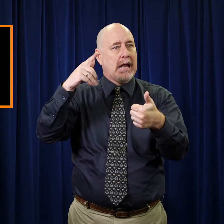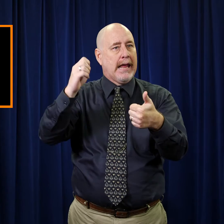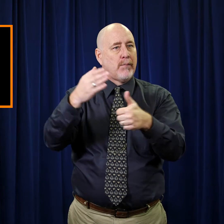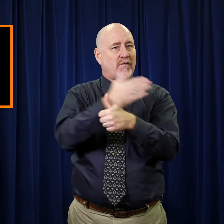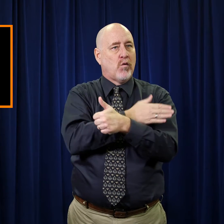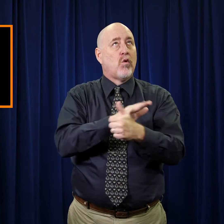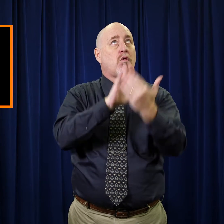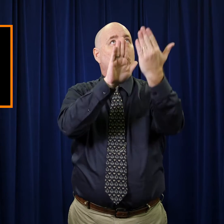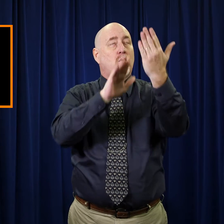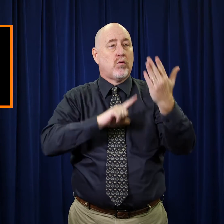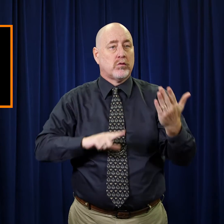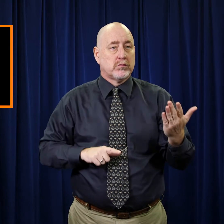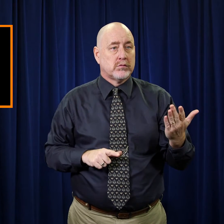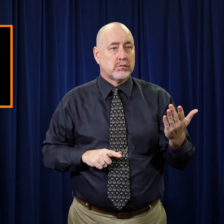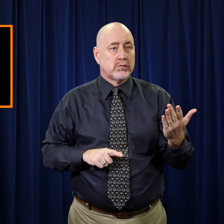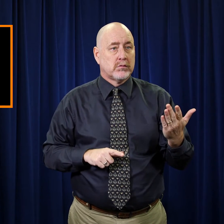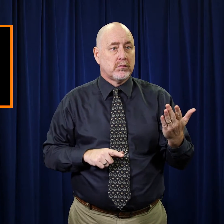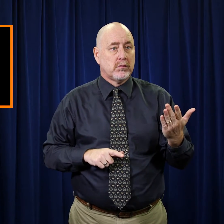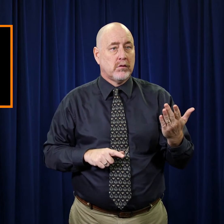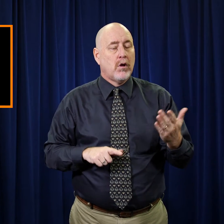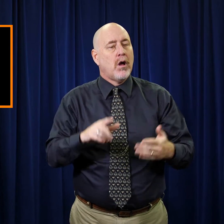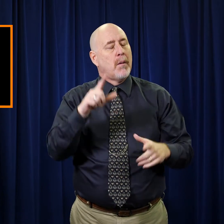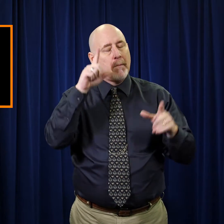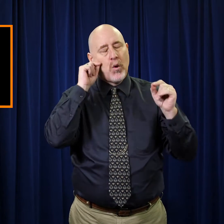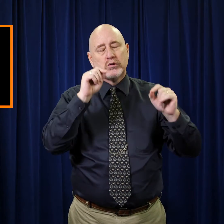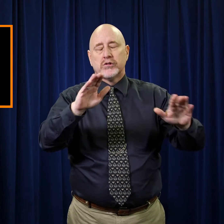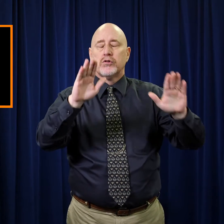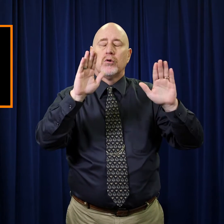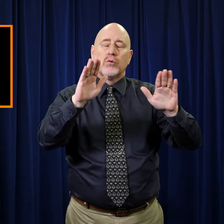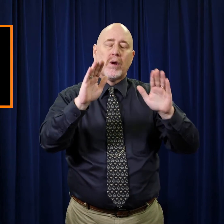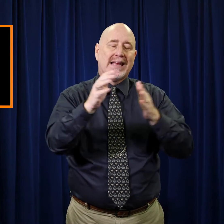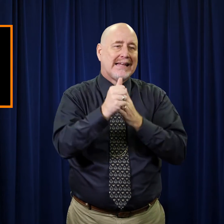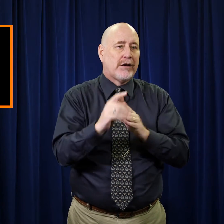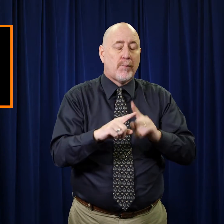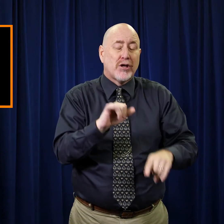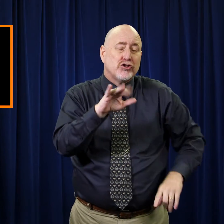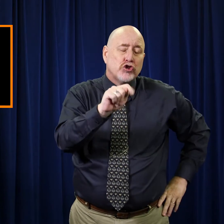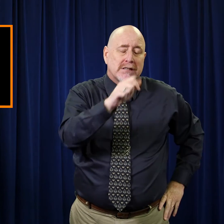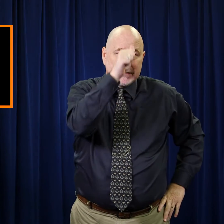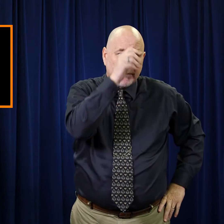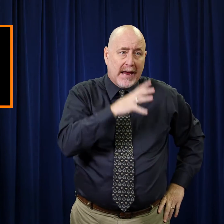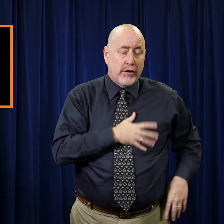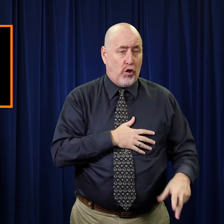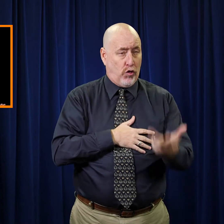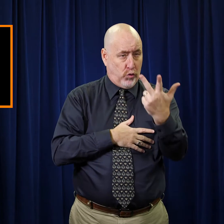plague before the Lord. Moses is a great leader, but he's just a man. There were three